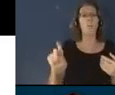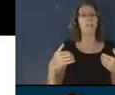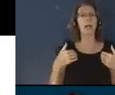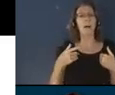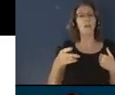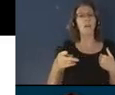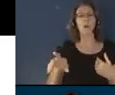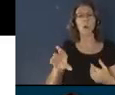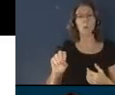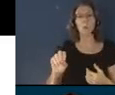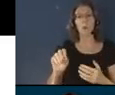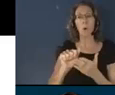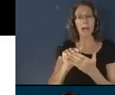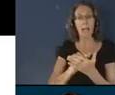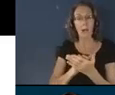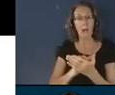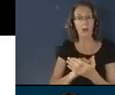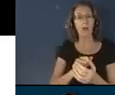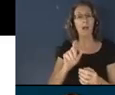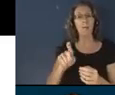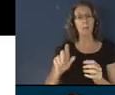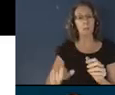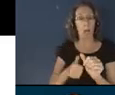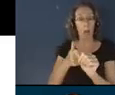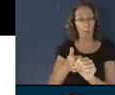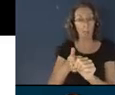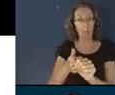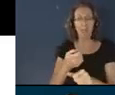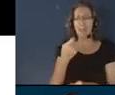you also have to make sure it's been updated. This is a feature they just recently added,